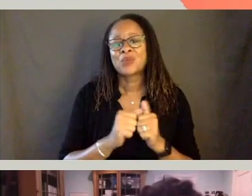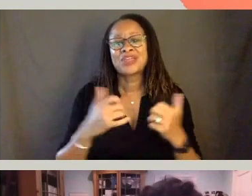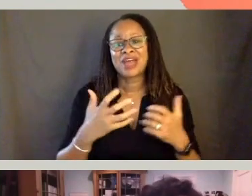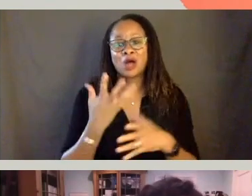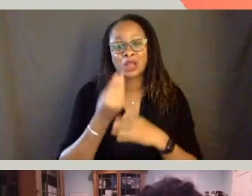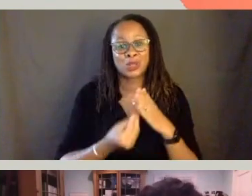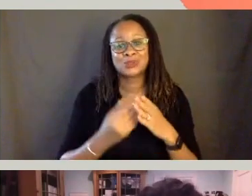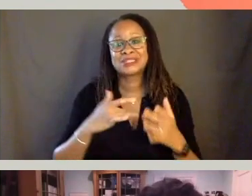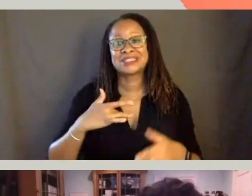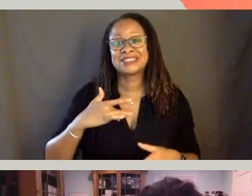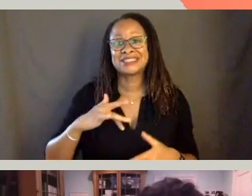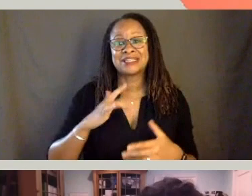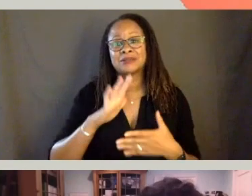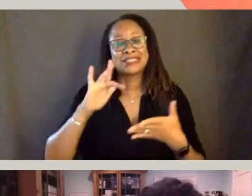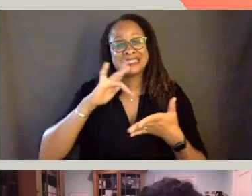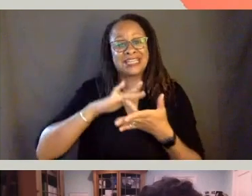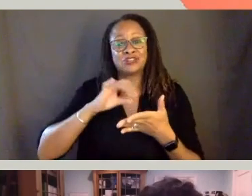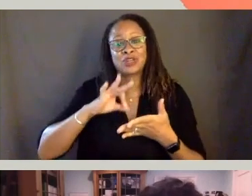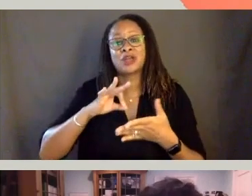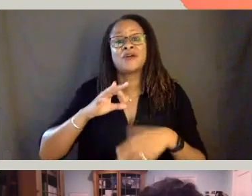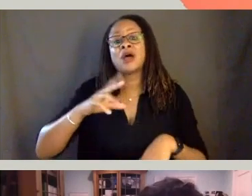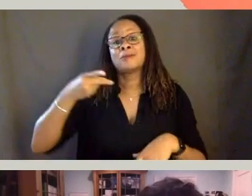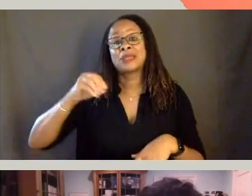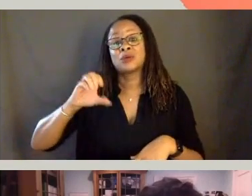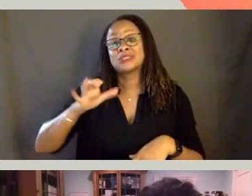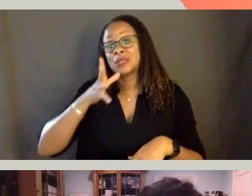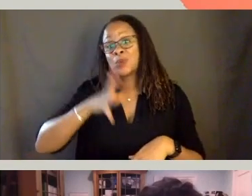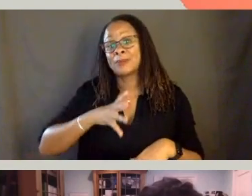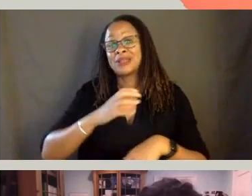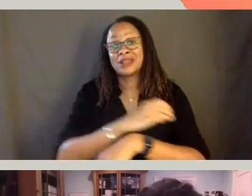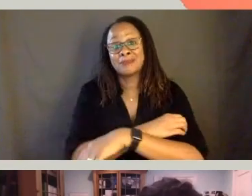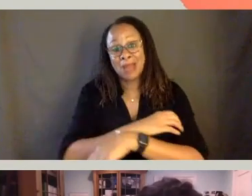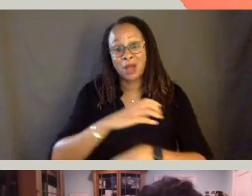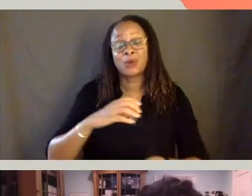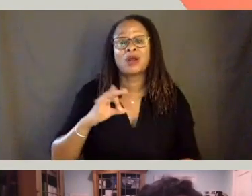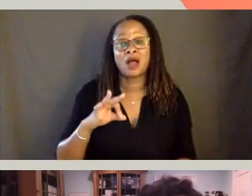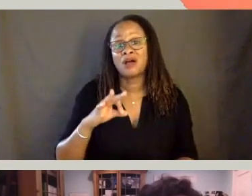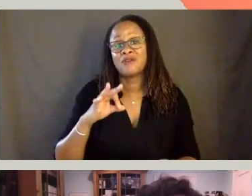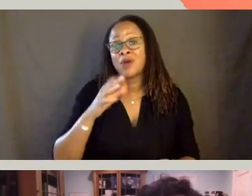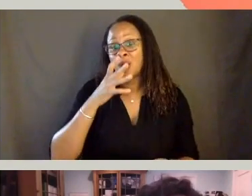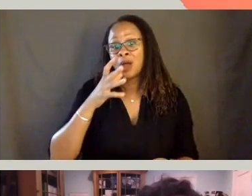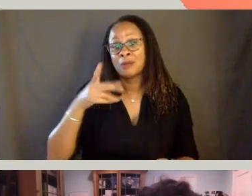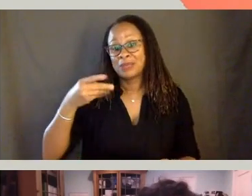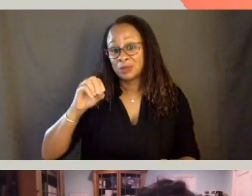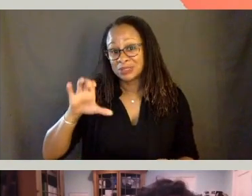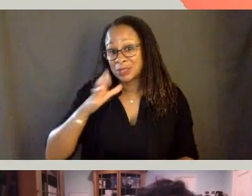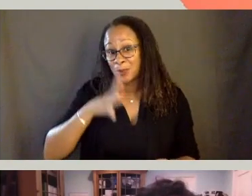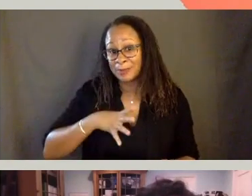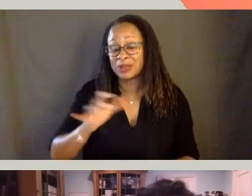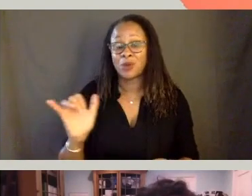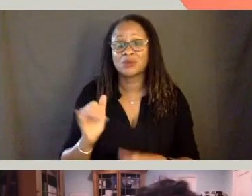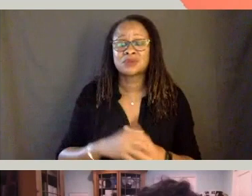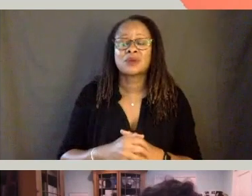the centering of women of color and the power of women of color in that, right? But because it's been hard